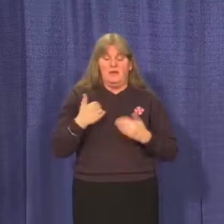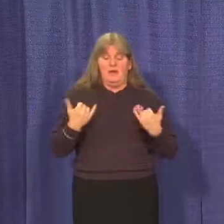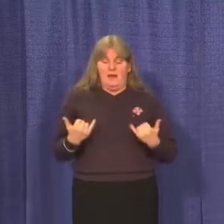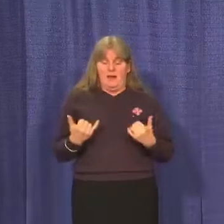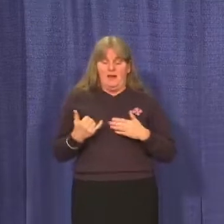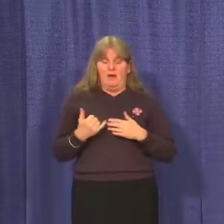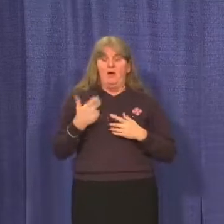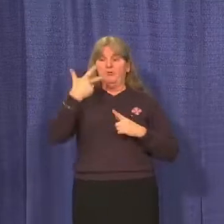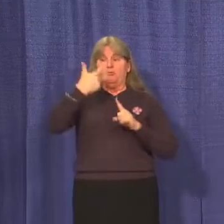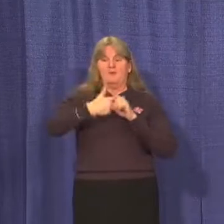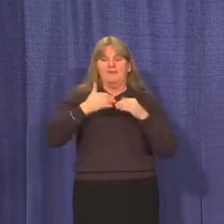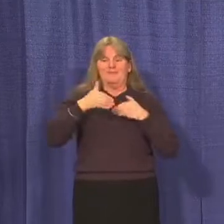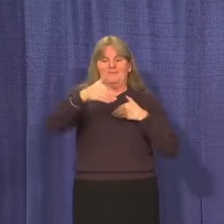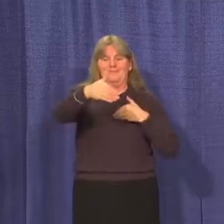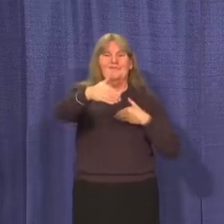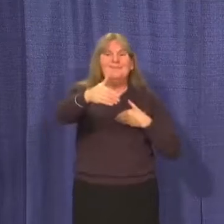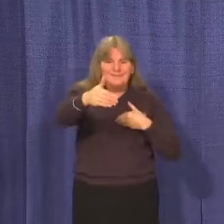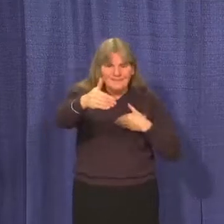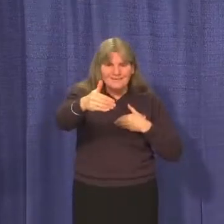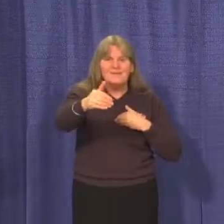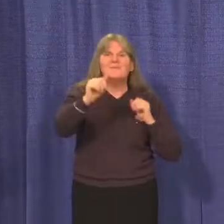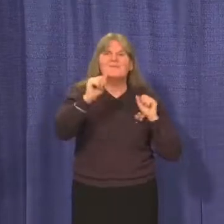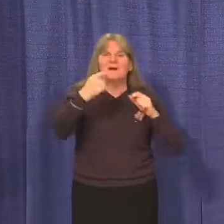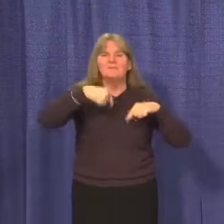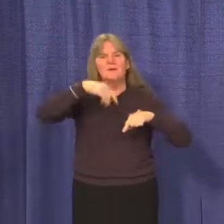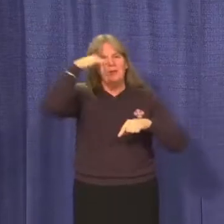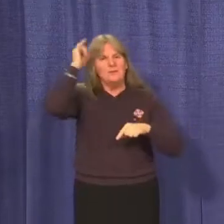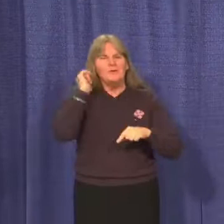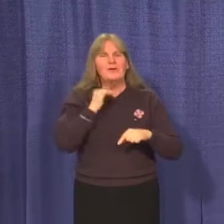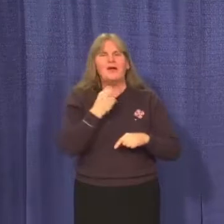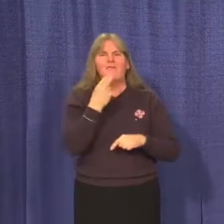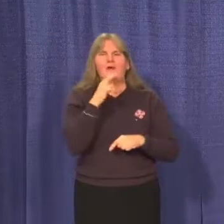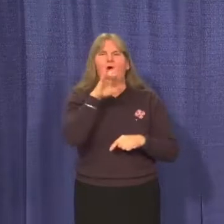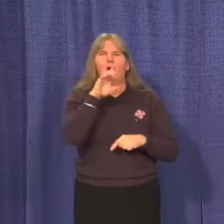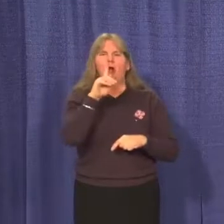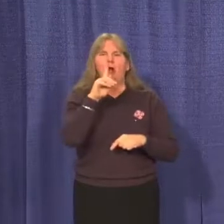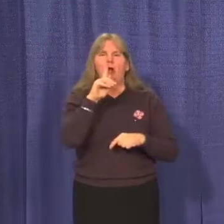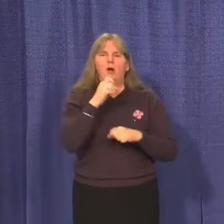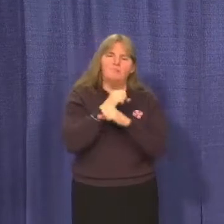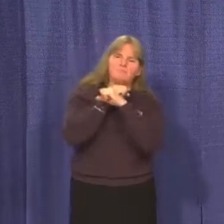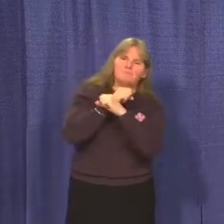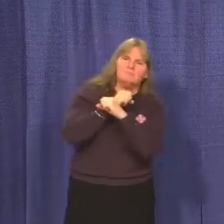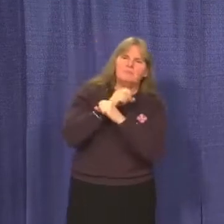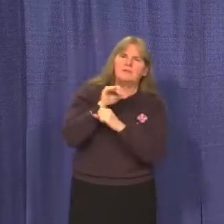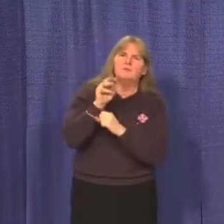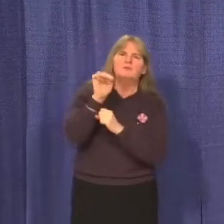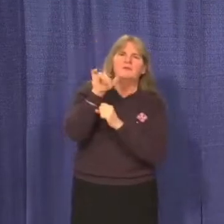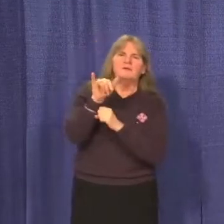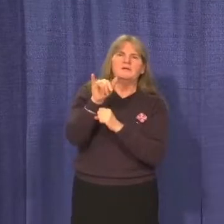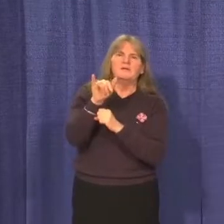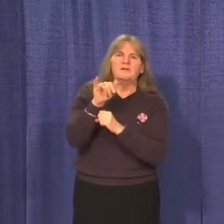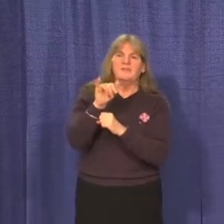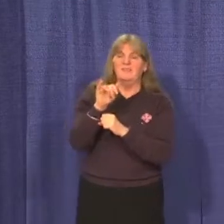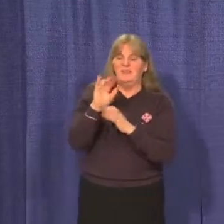see our population approach herd immunity, a chance that very few places in Canada have.